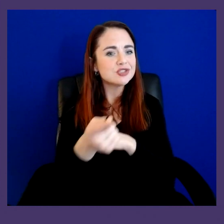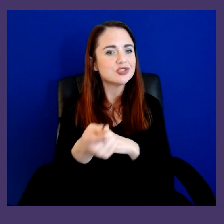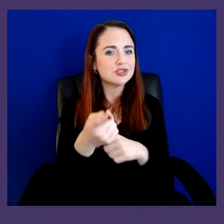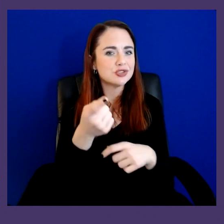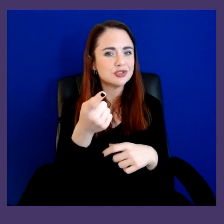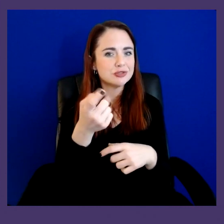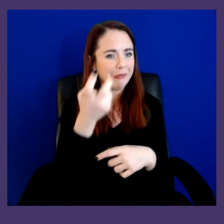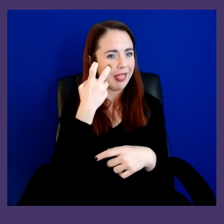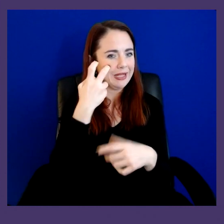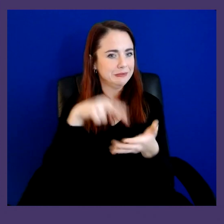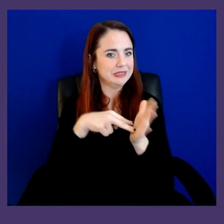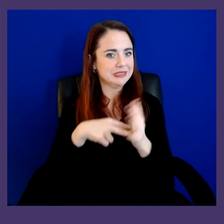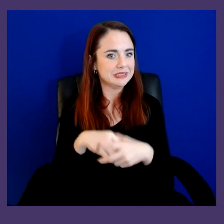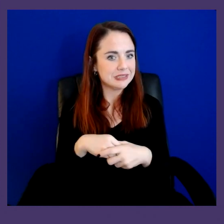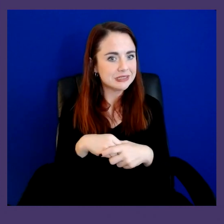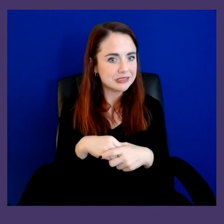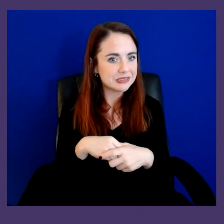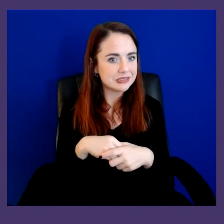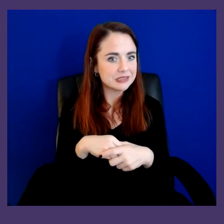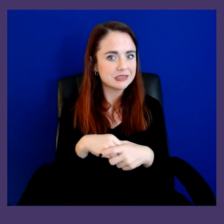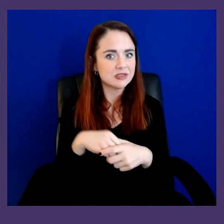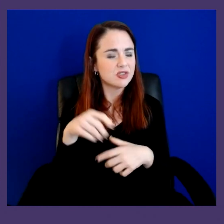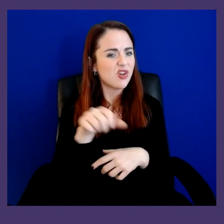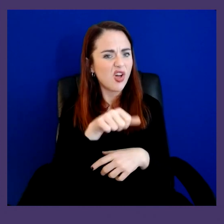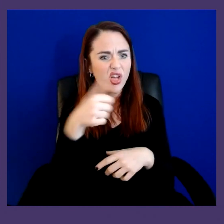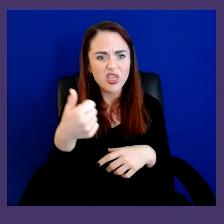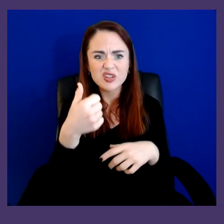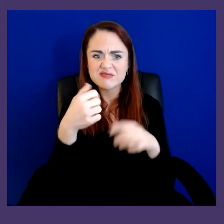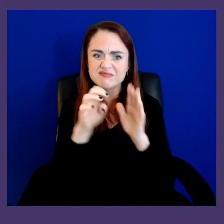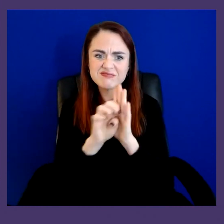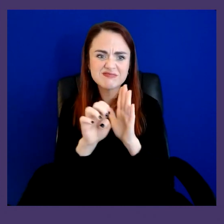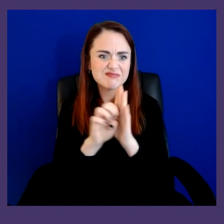There's a whole other range of use cases where AI will